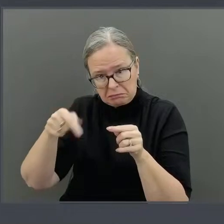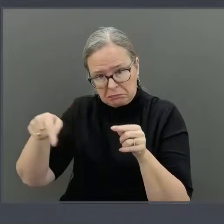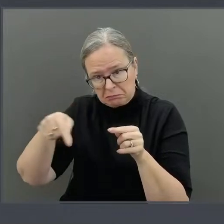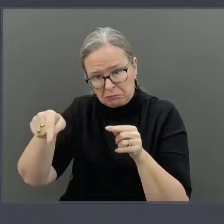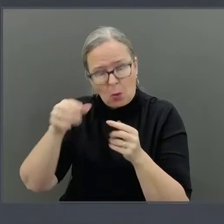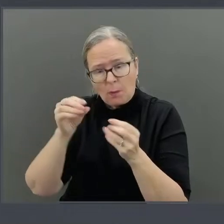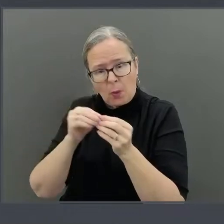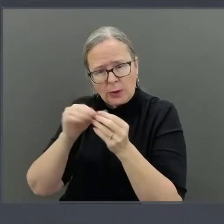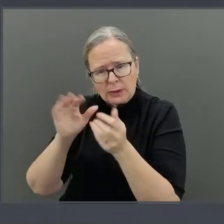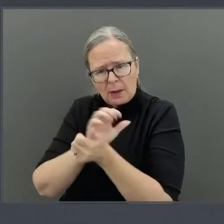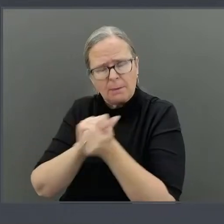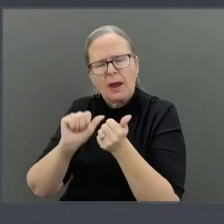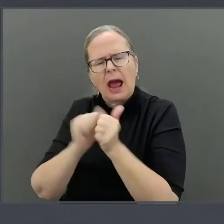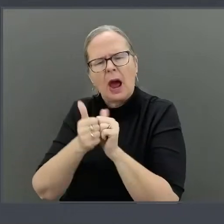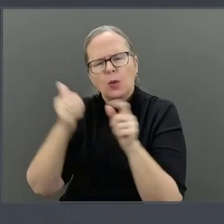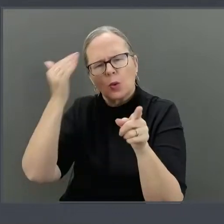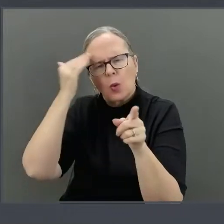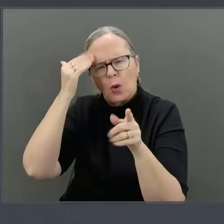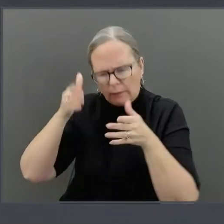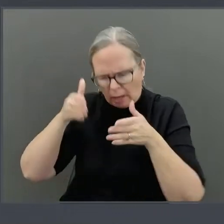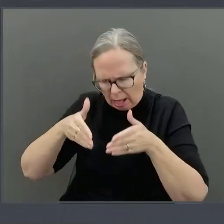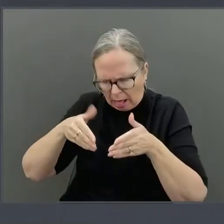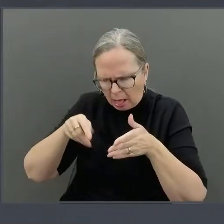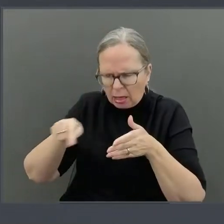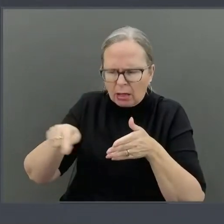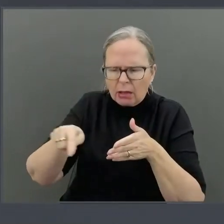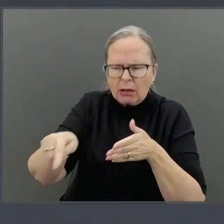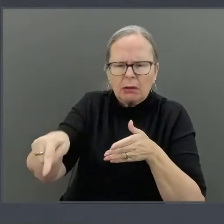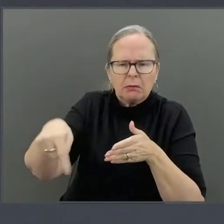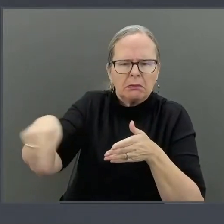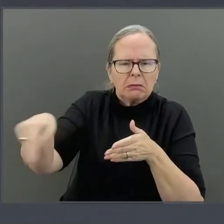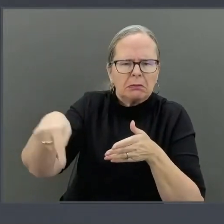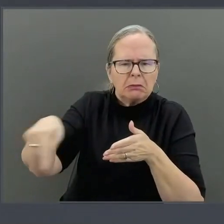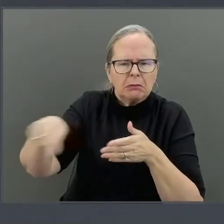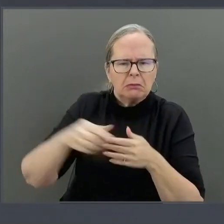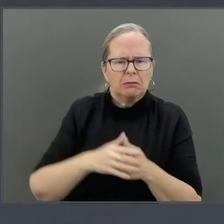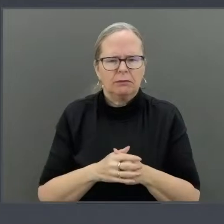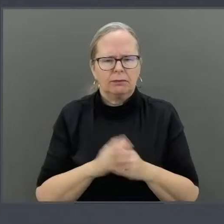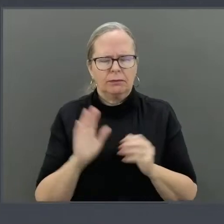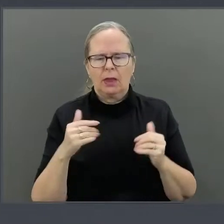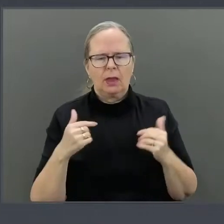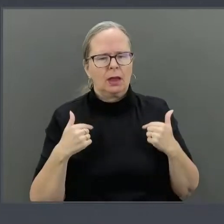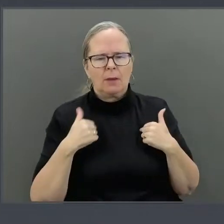quickly as possible so that we can restore uh Safe Drinking Water for our communities following that